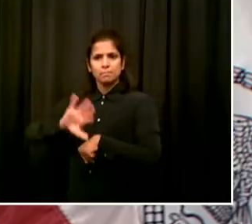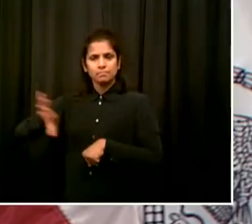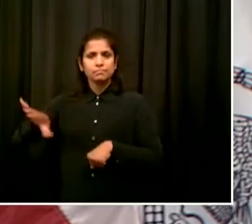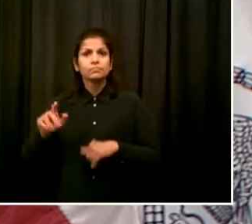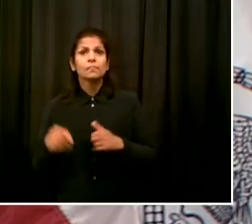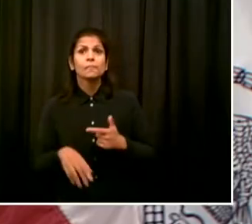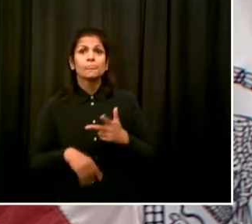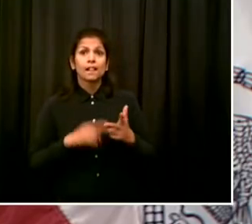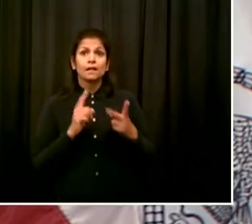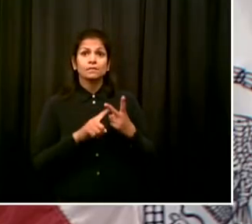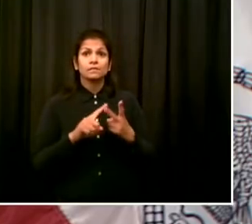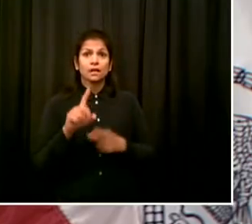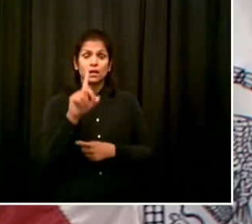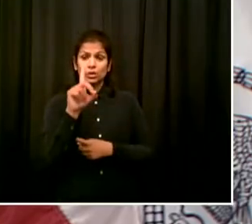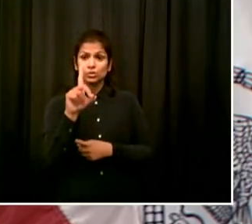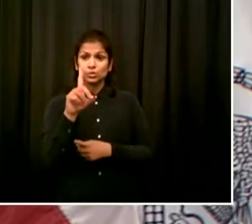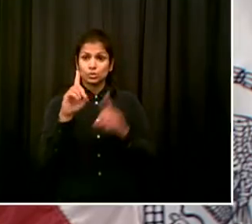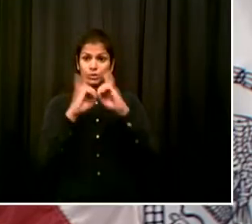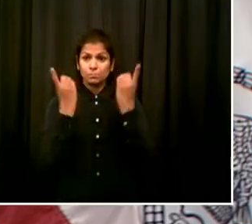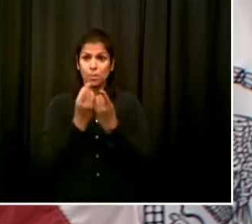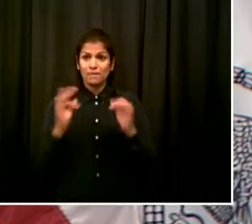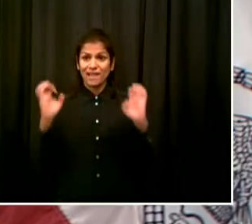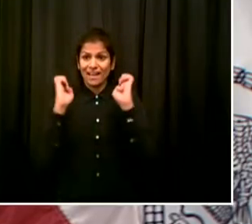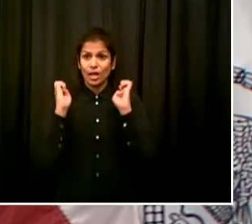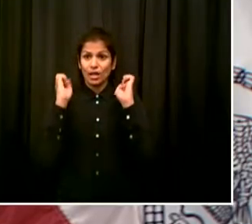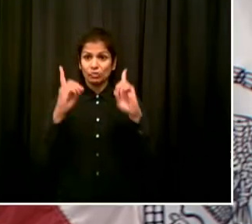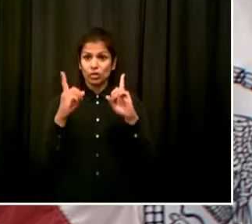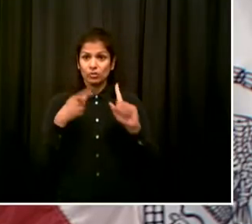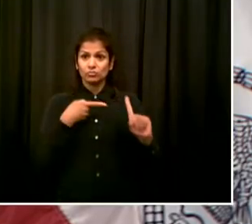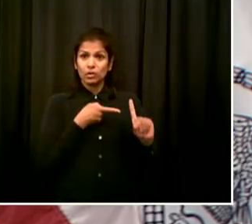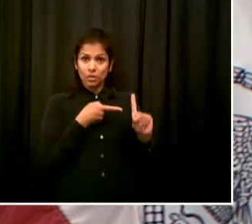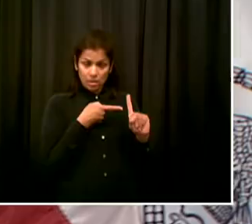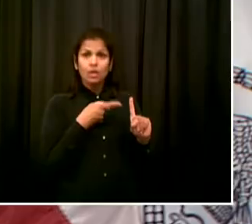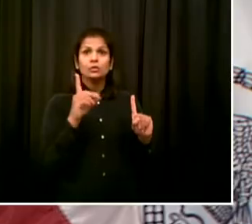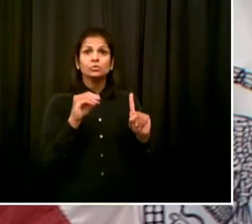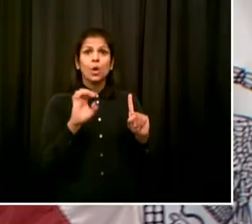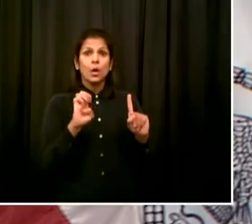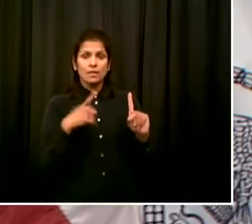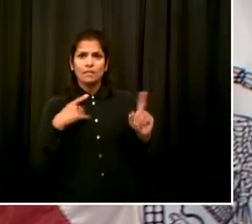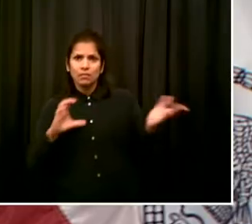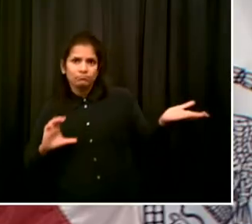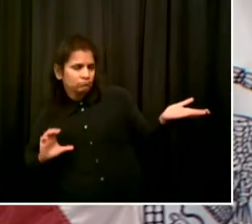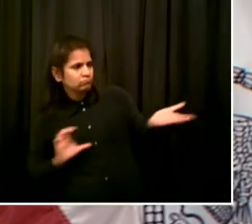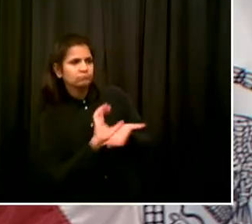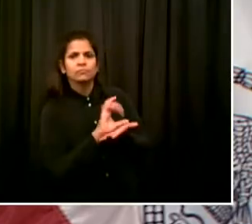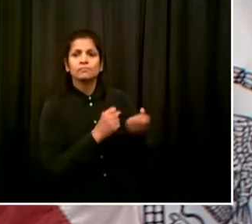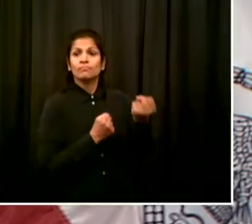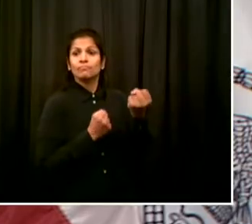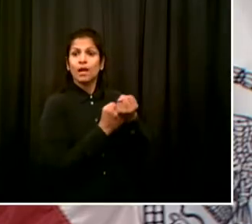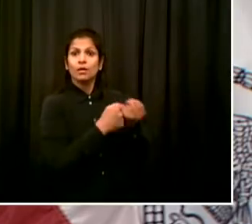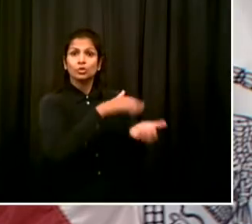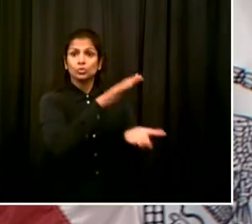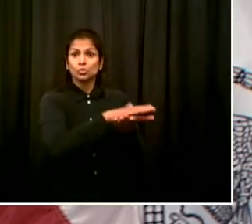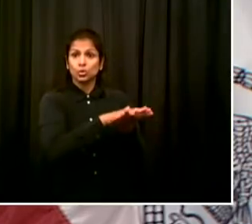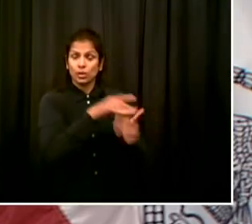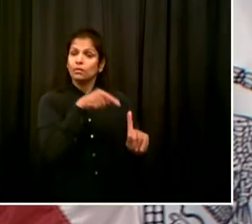OVTIERME AND THE MONEY THAT THE D.O.E. AND SCHOOL SFEATY ACT --